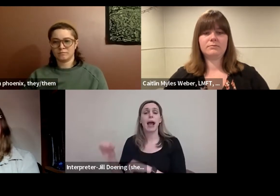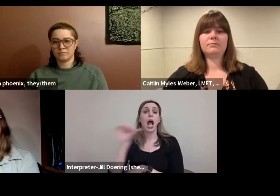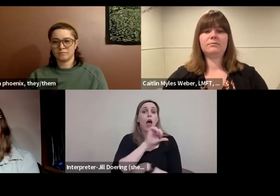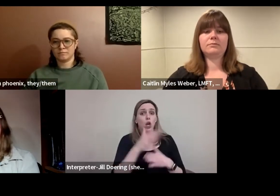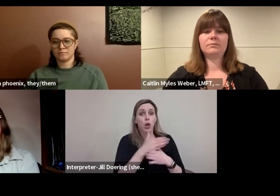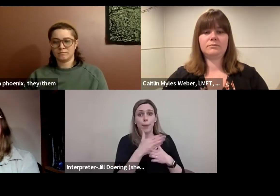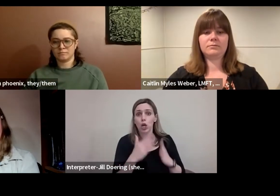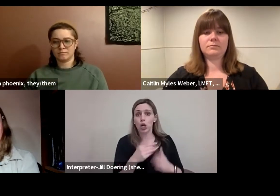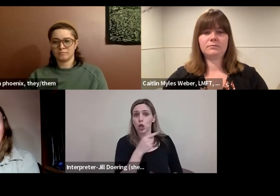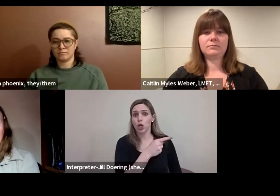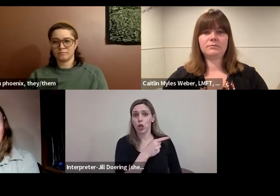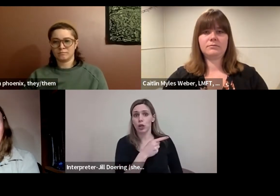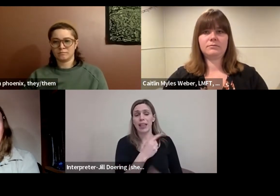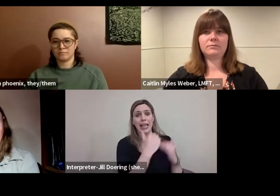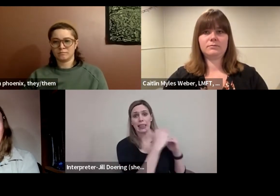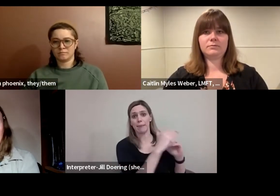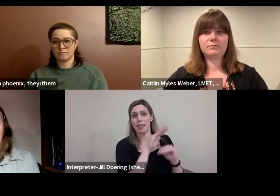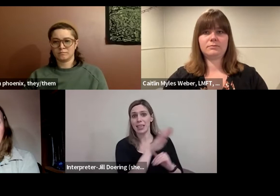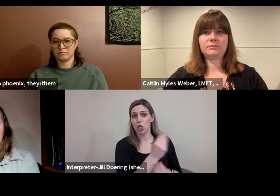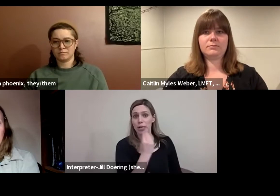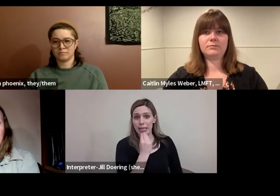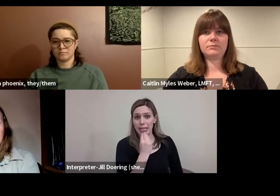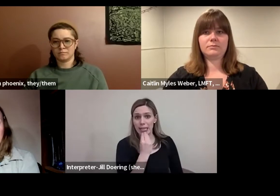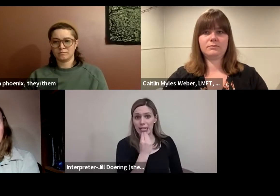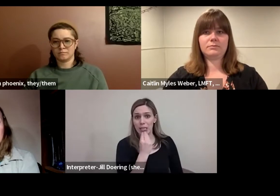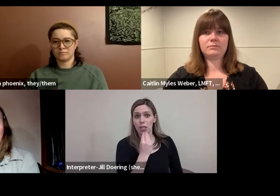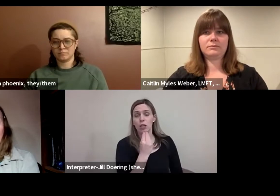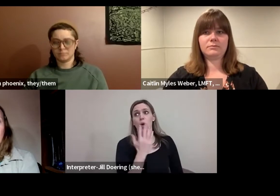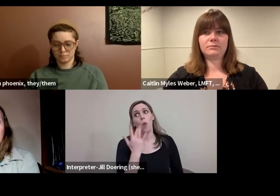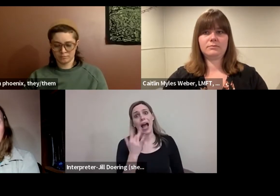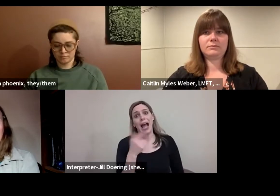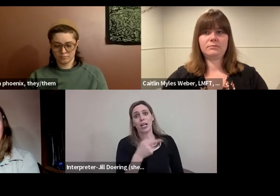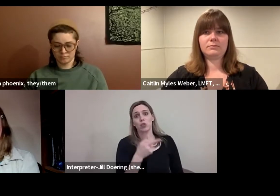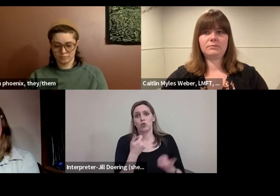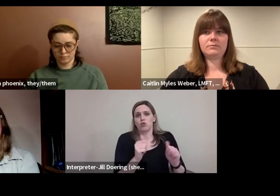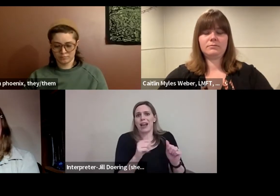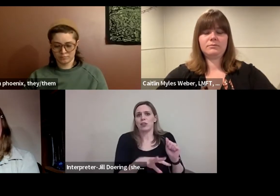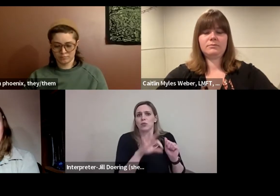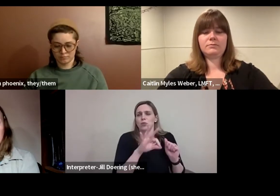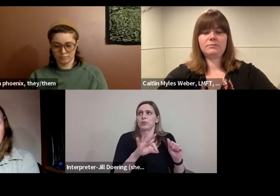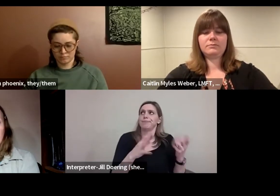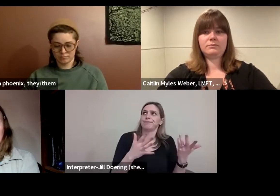to keep them try and feel some control. And it's trying...